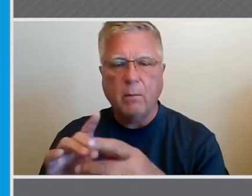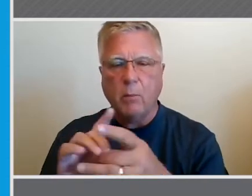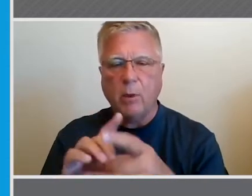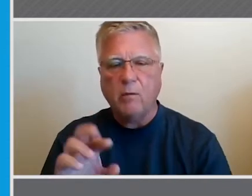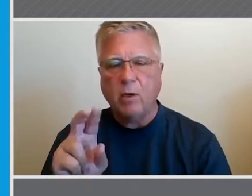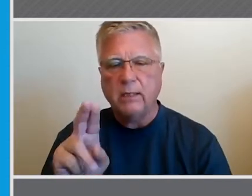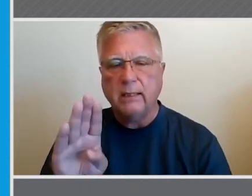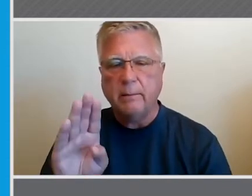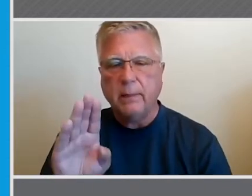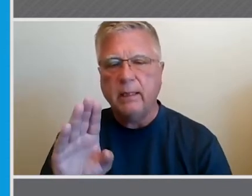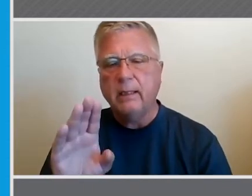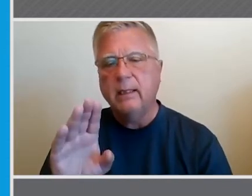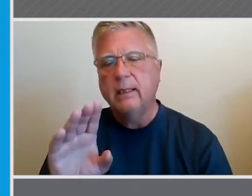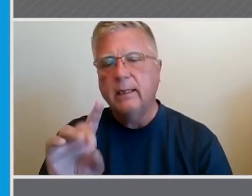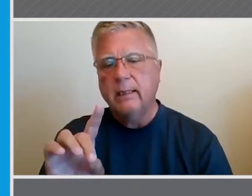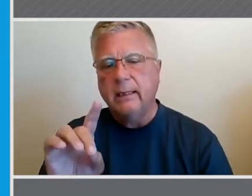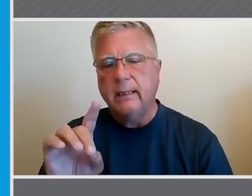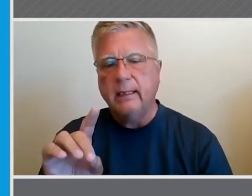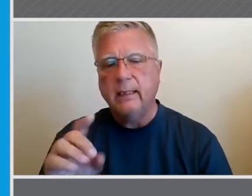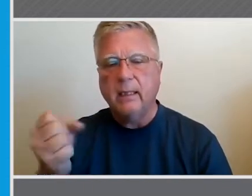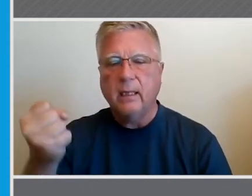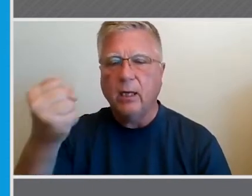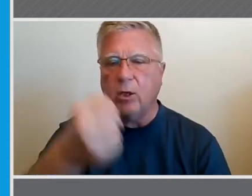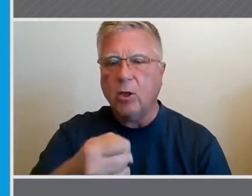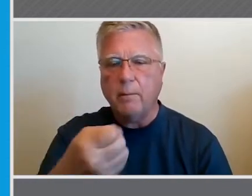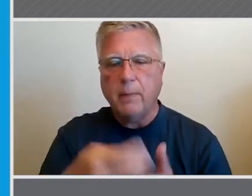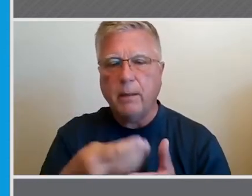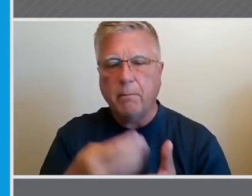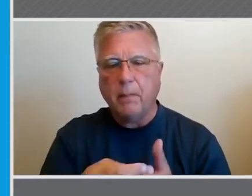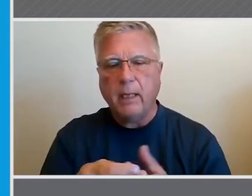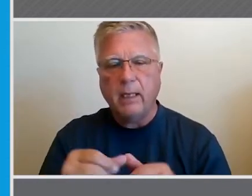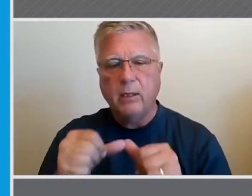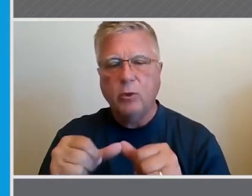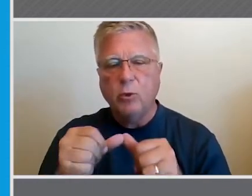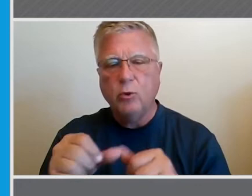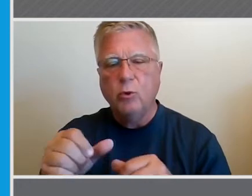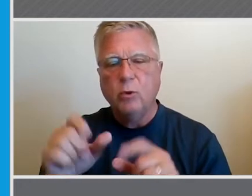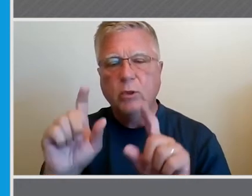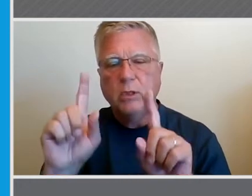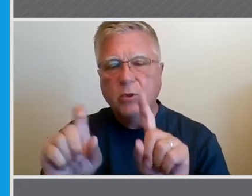to carry out screenings and collaboration with the city, and it's only